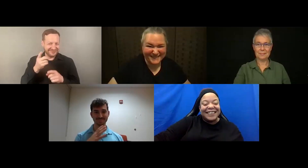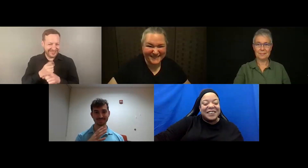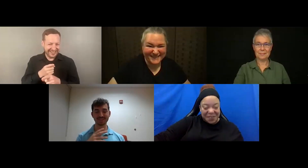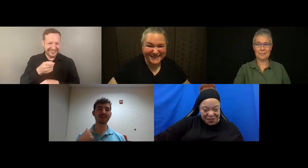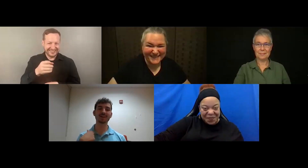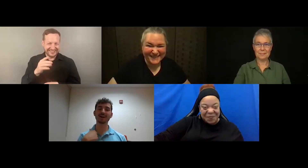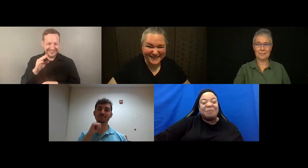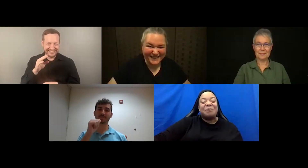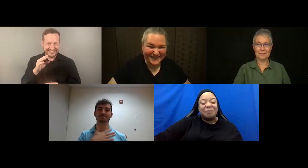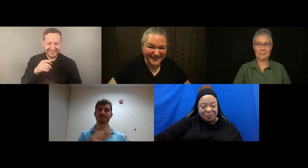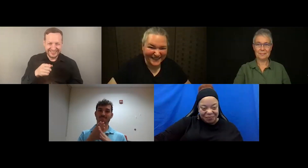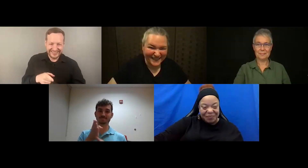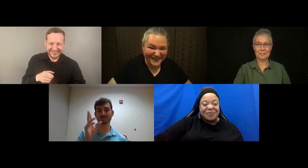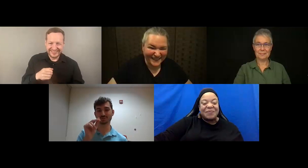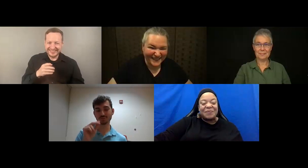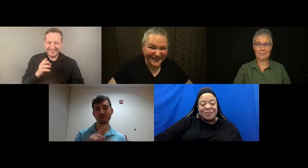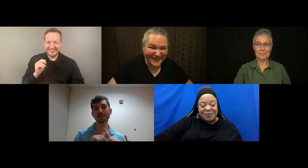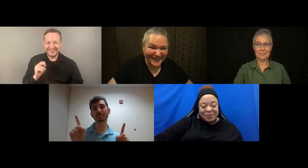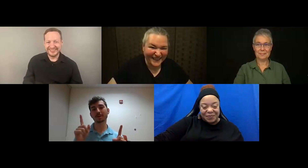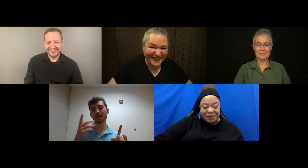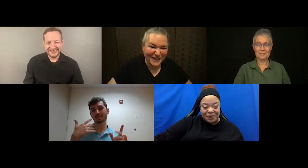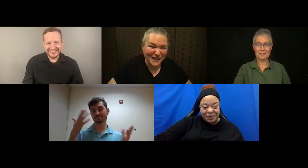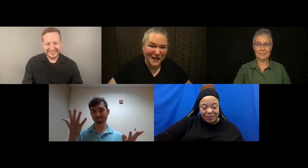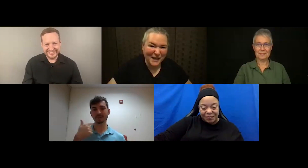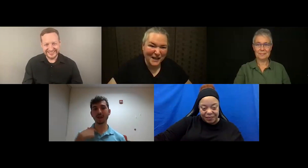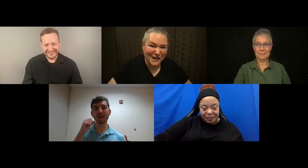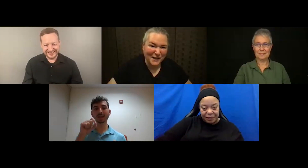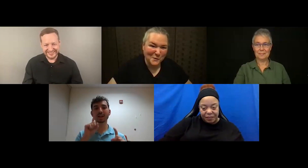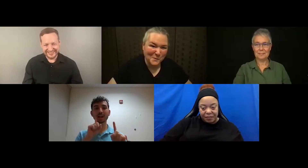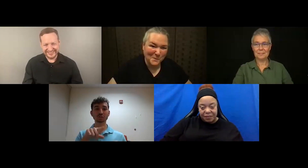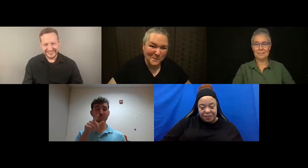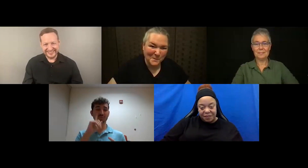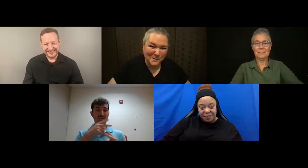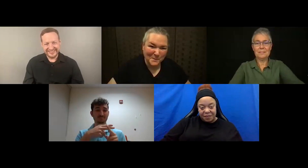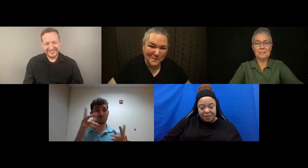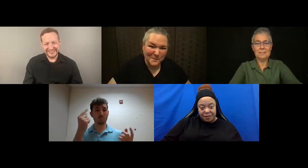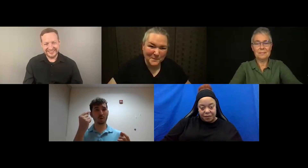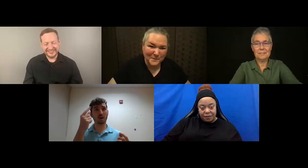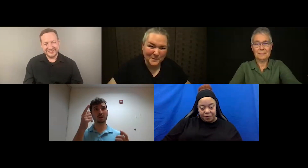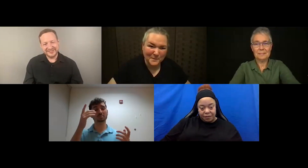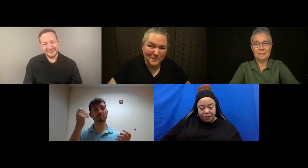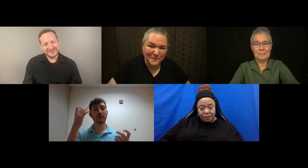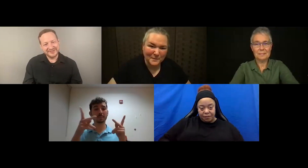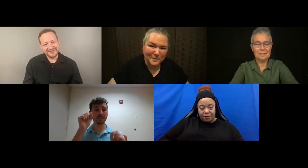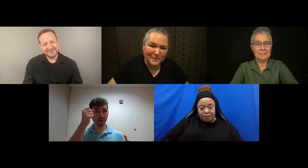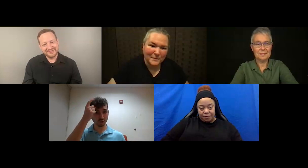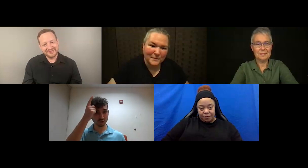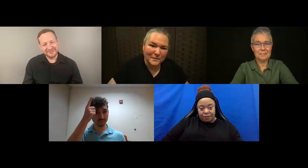this is his major. Yoel: No, it's not my major but I can answer -